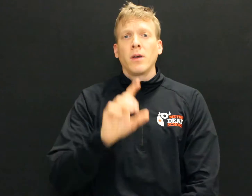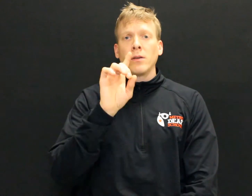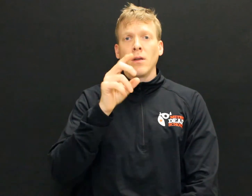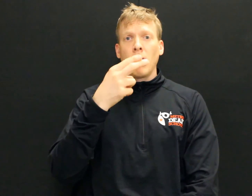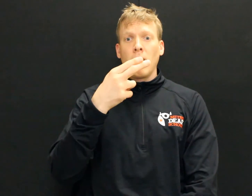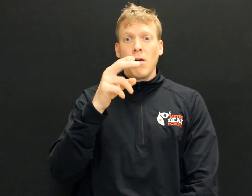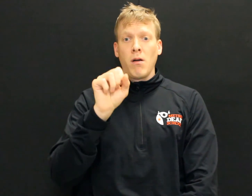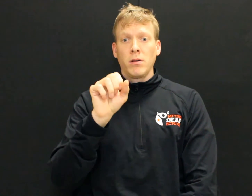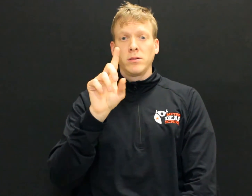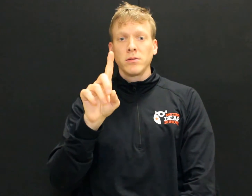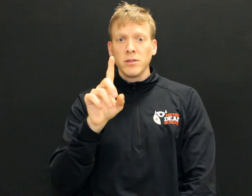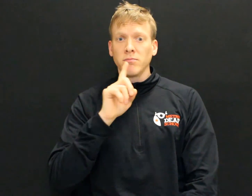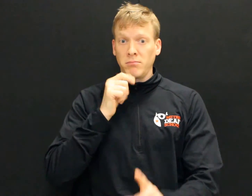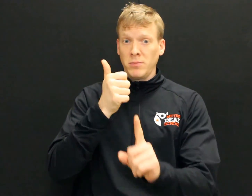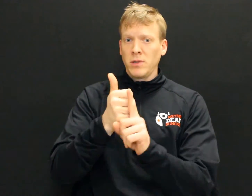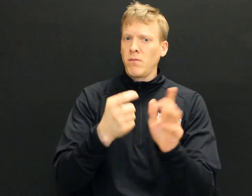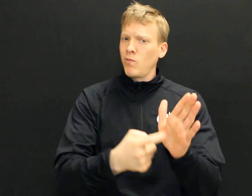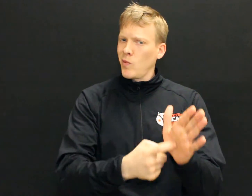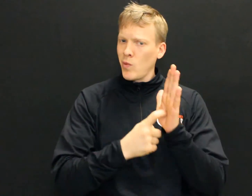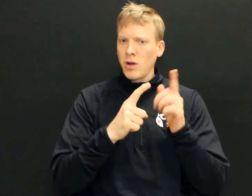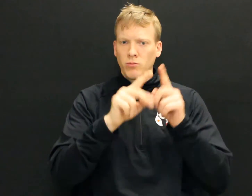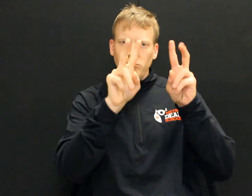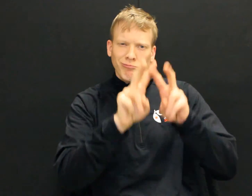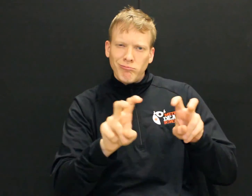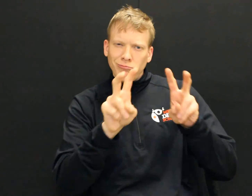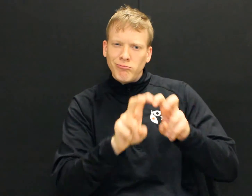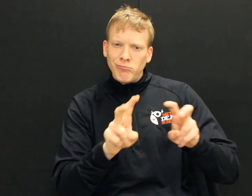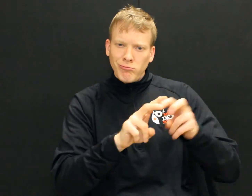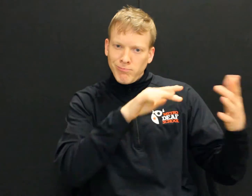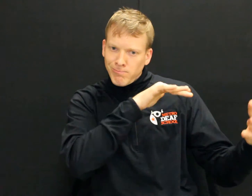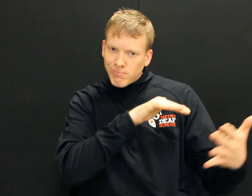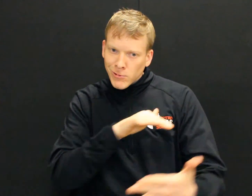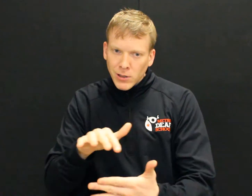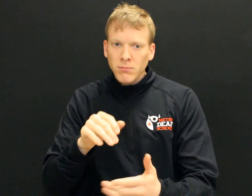DHHSD was required to analyze the studies and